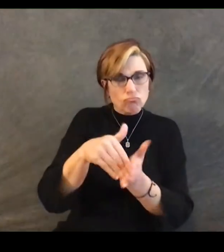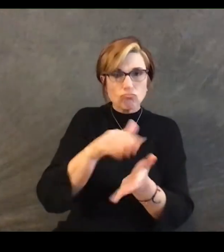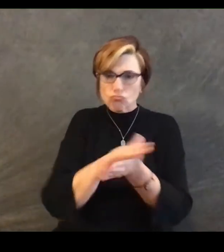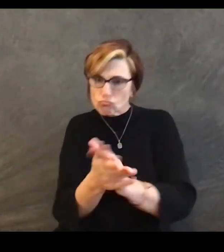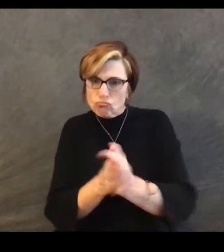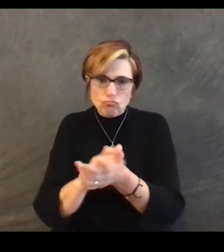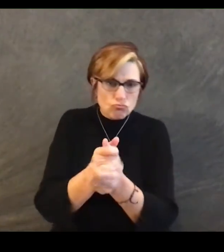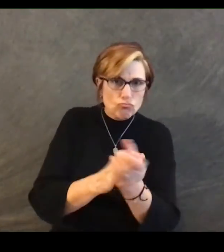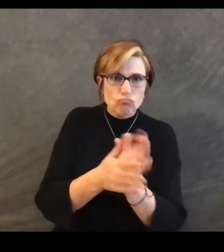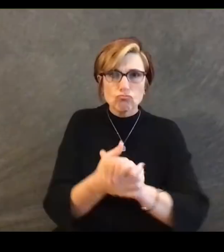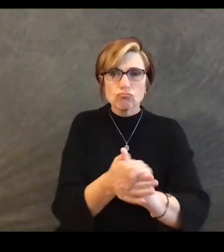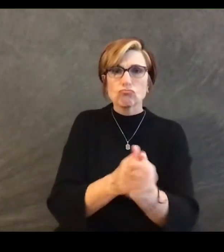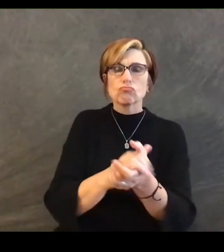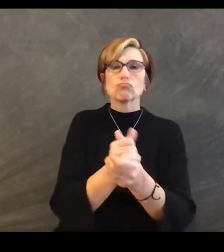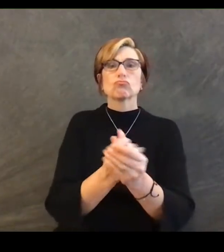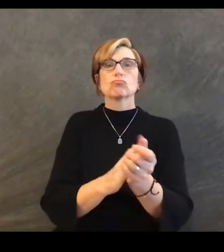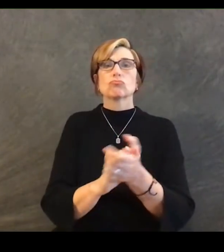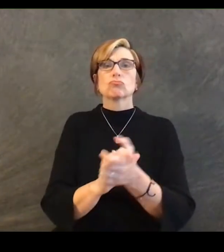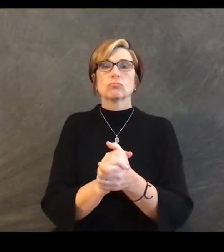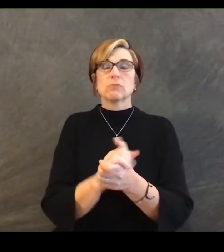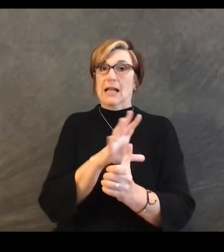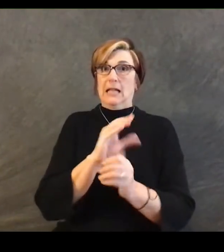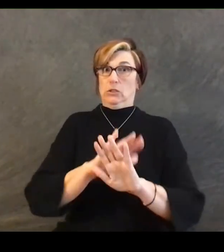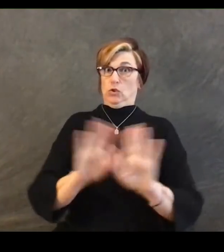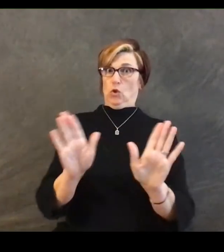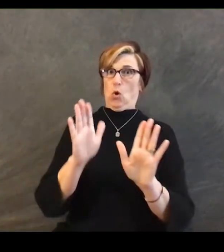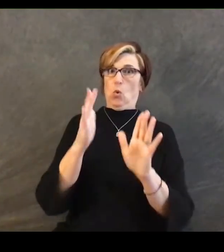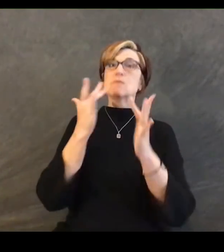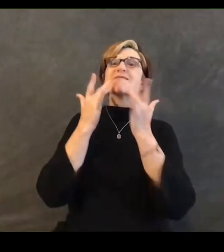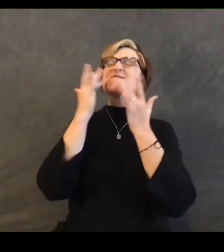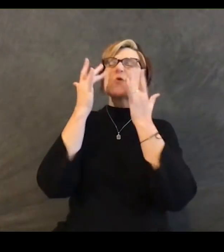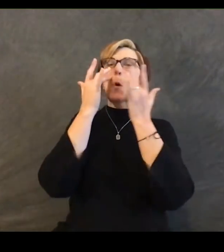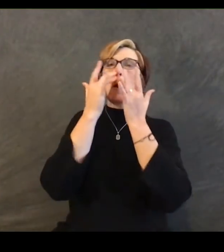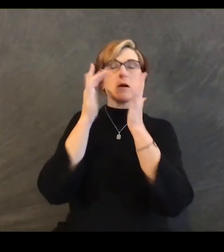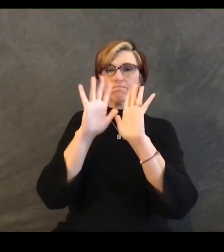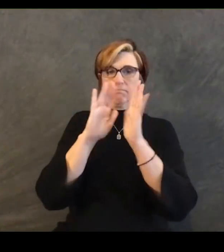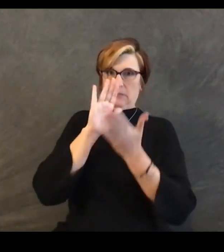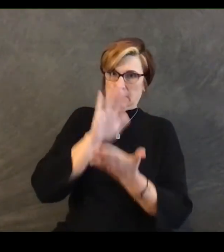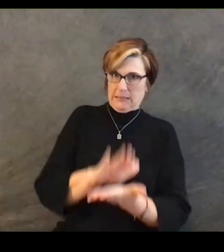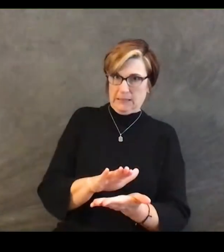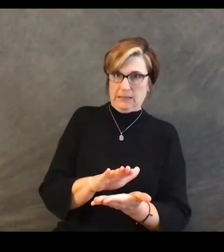about touching their faces that what an extraordinary thing this could be if